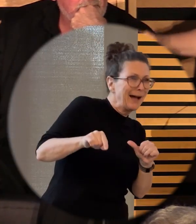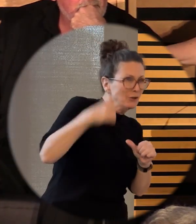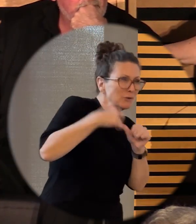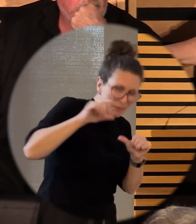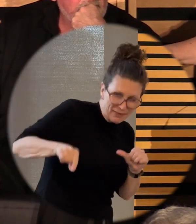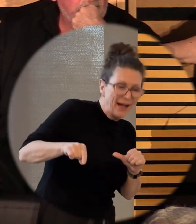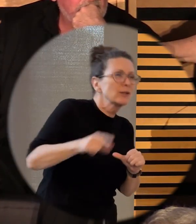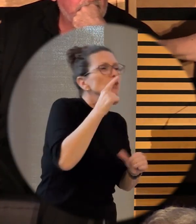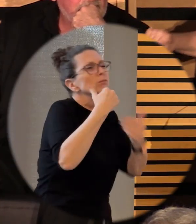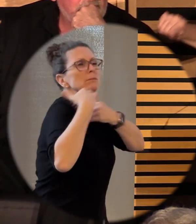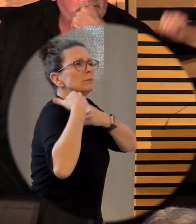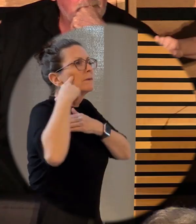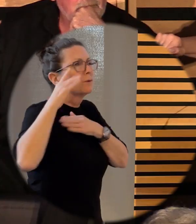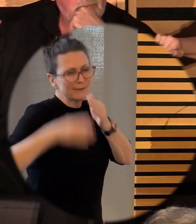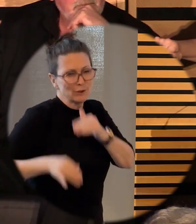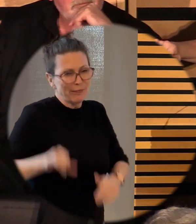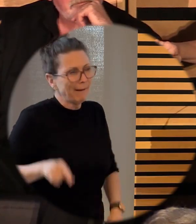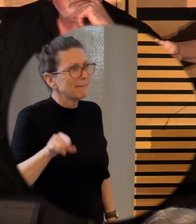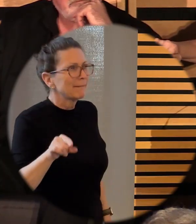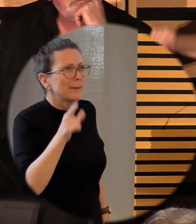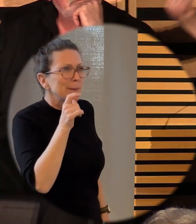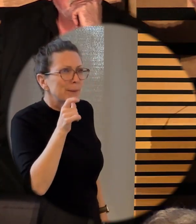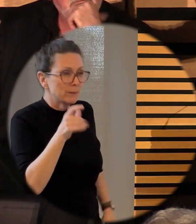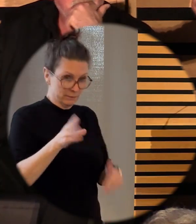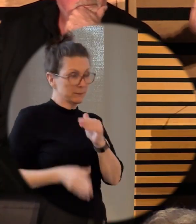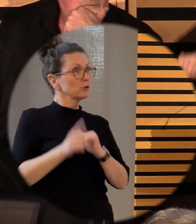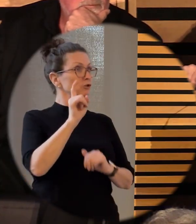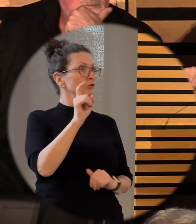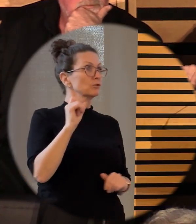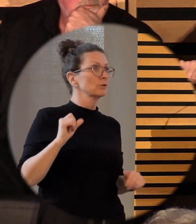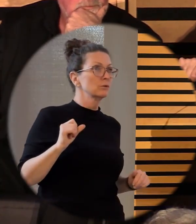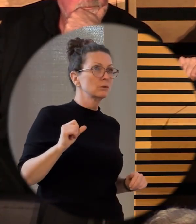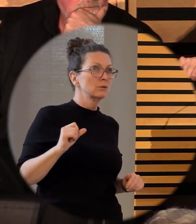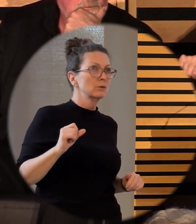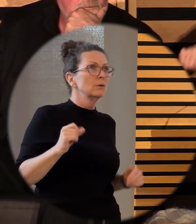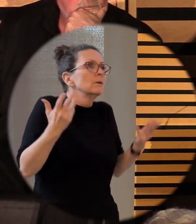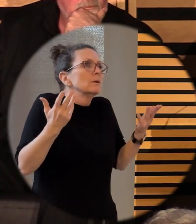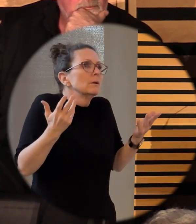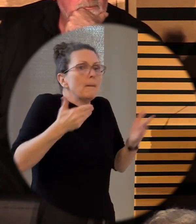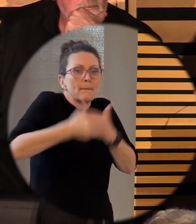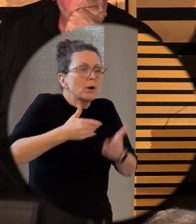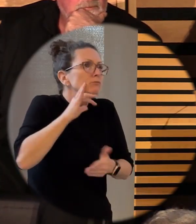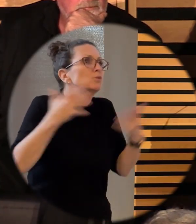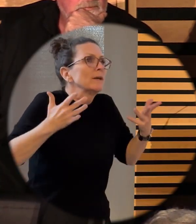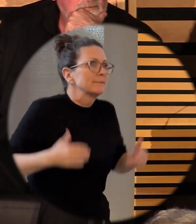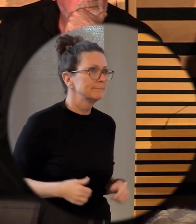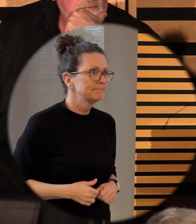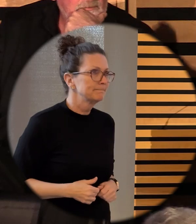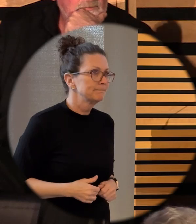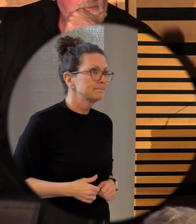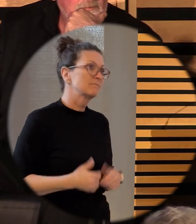said we were going to do, who was responsible, did it get done or where is it at?" Because you know